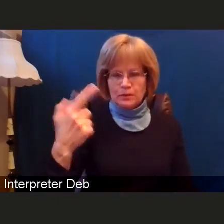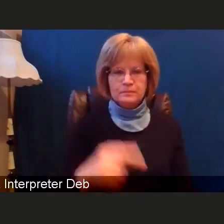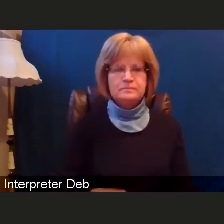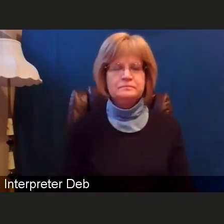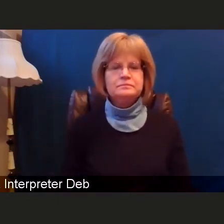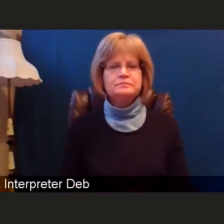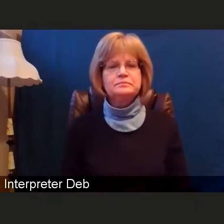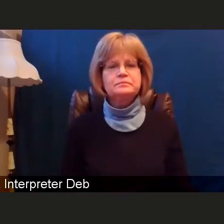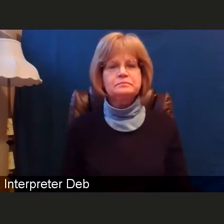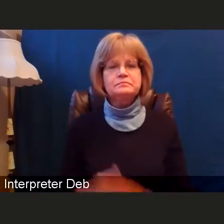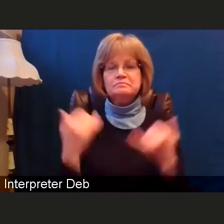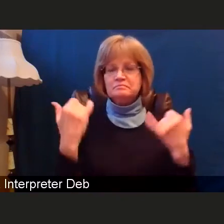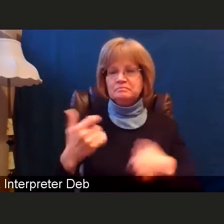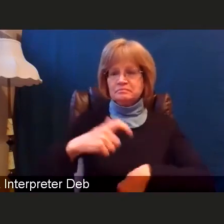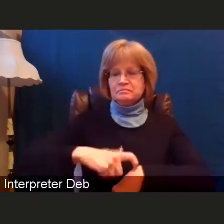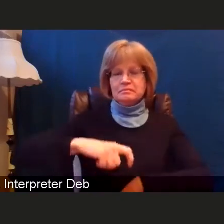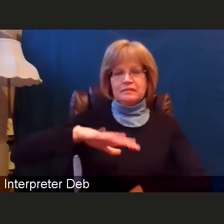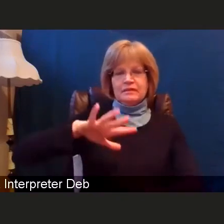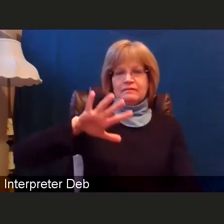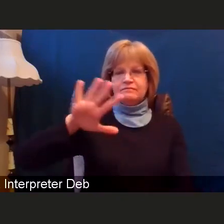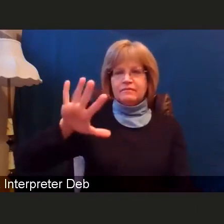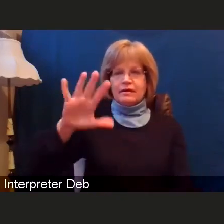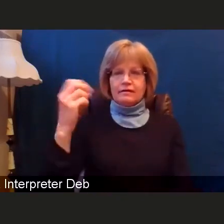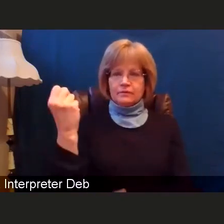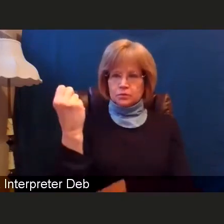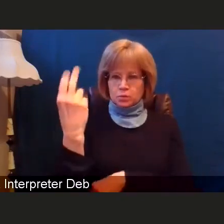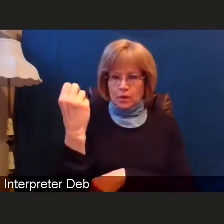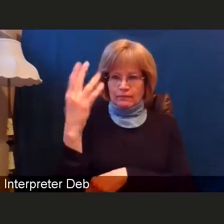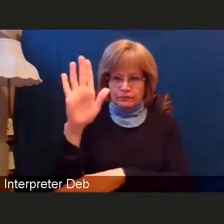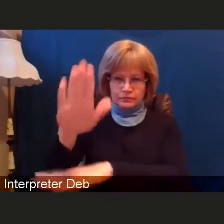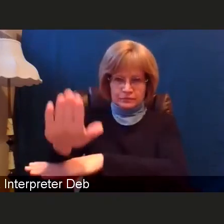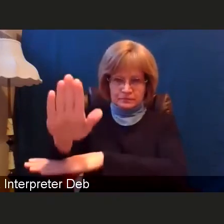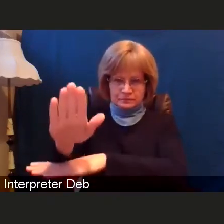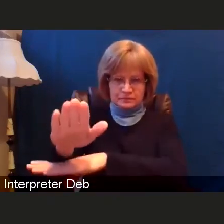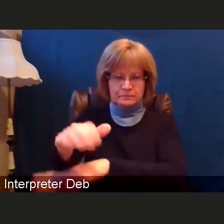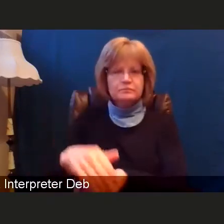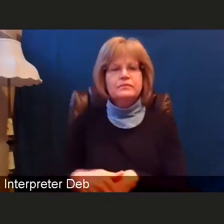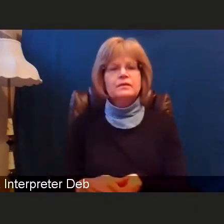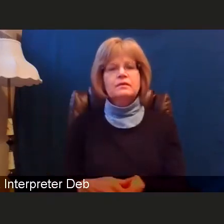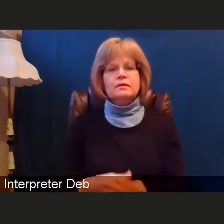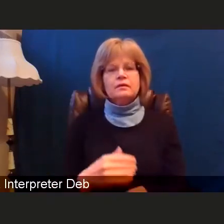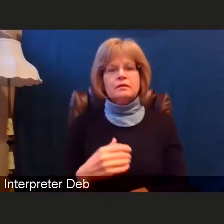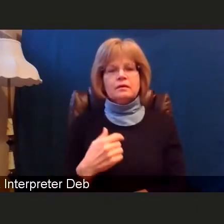It is now 5:12 PM, and I always make sure that we date